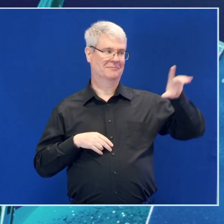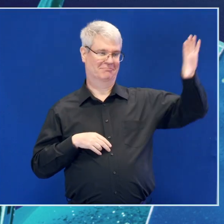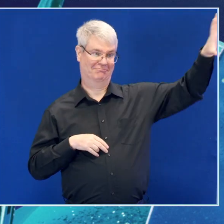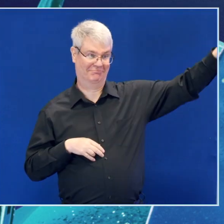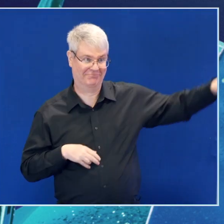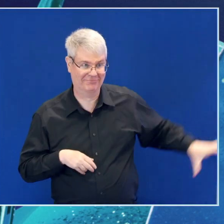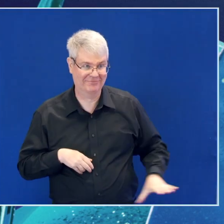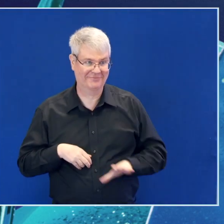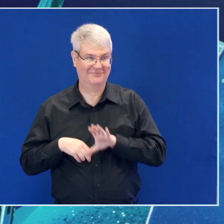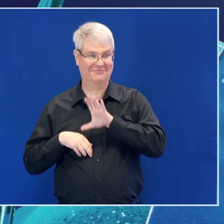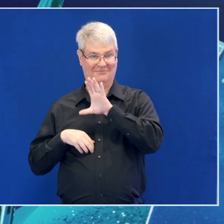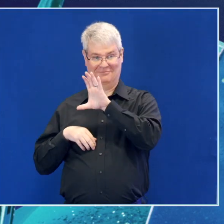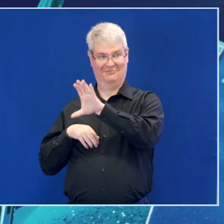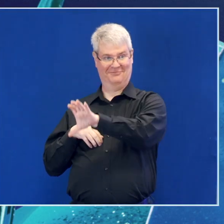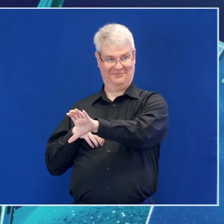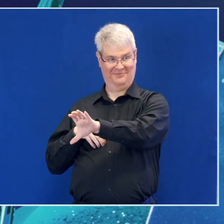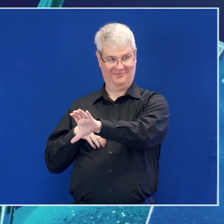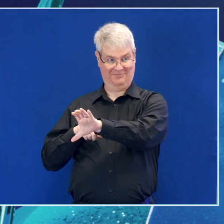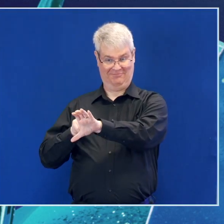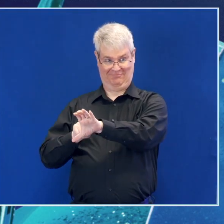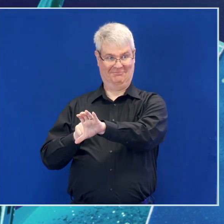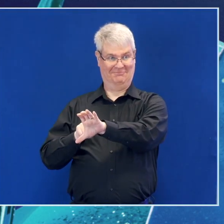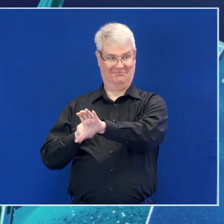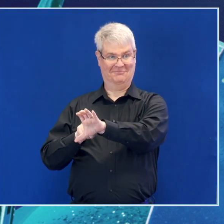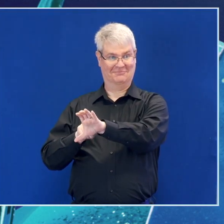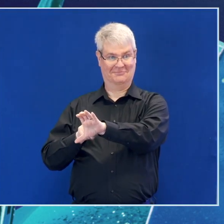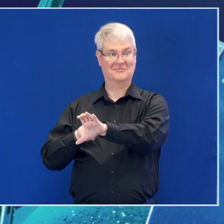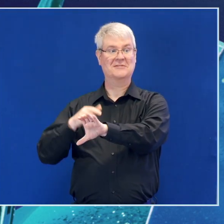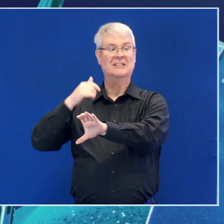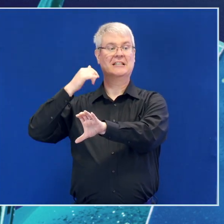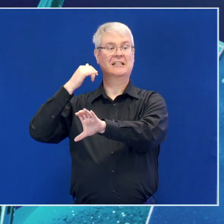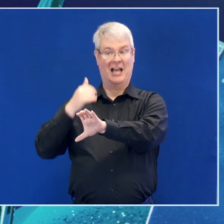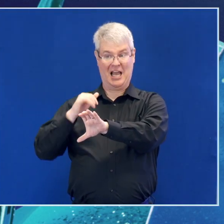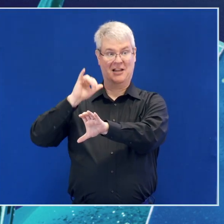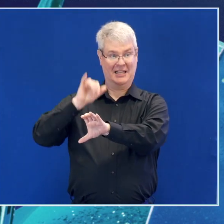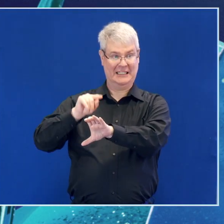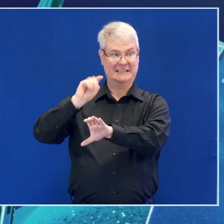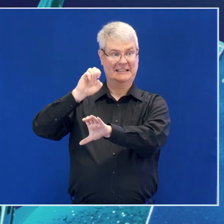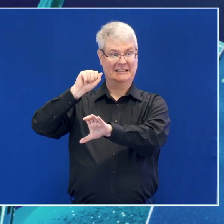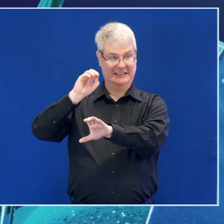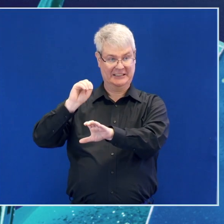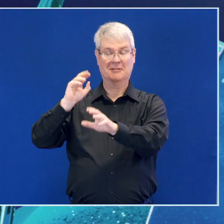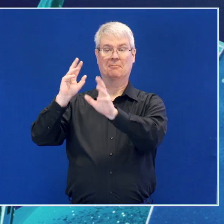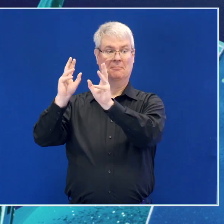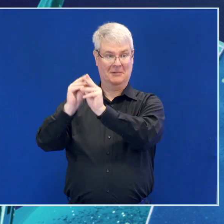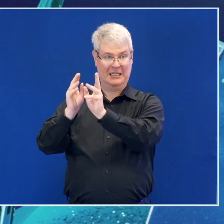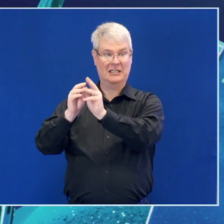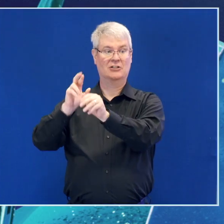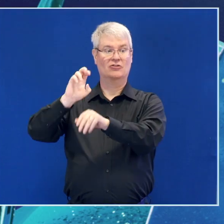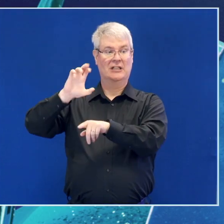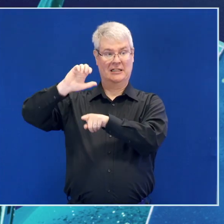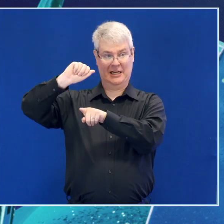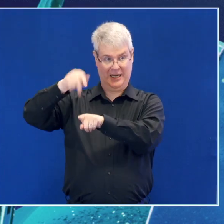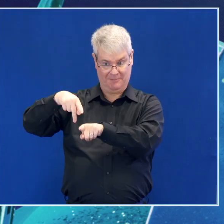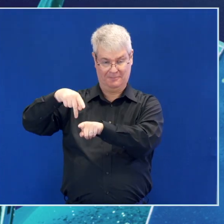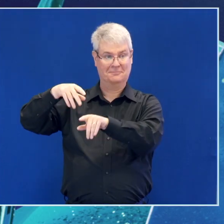will be the input. That's the team's meeting recap. I attached both those files to this prompt.